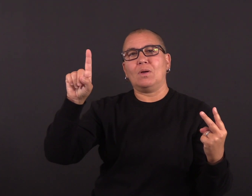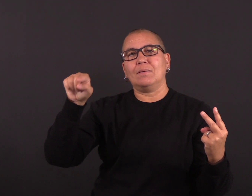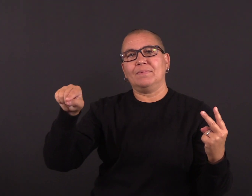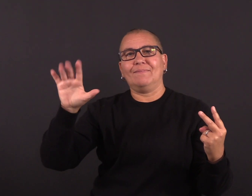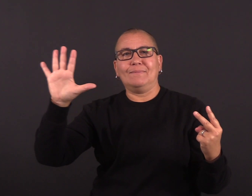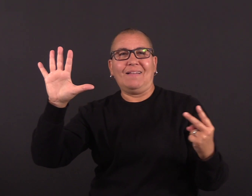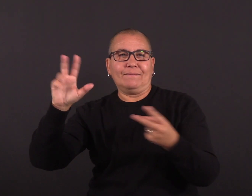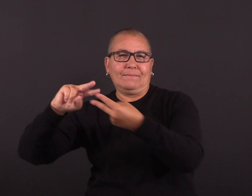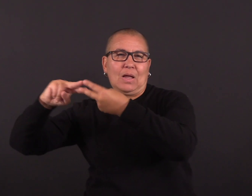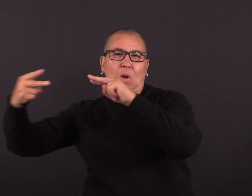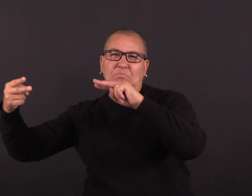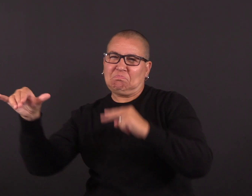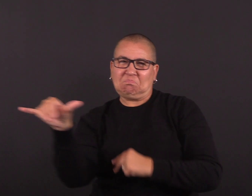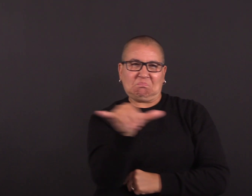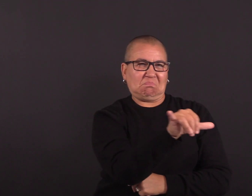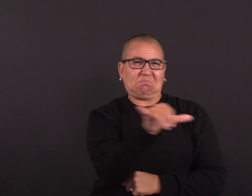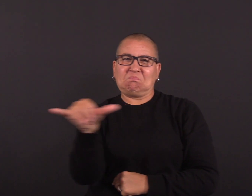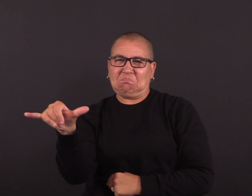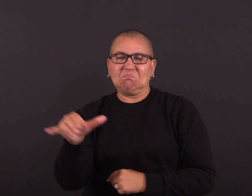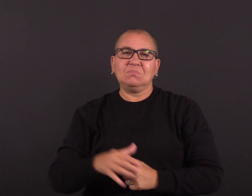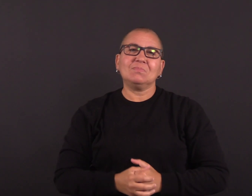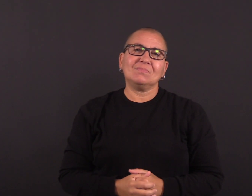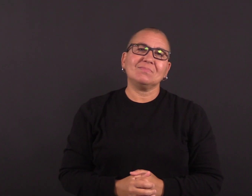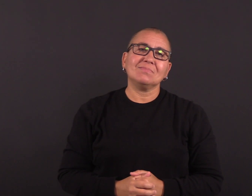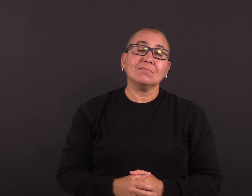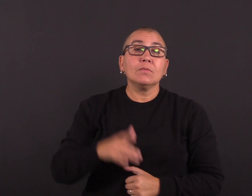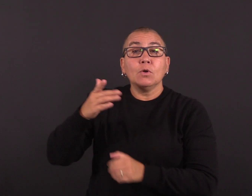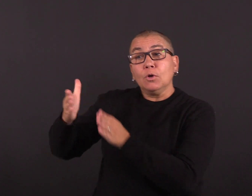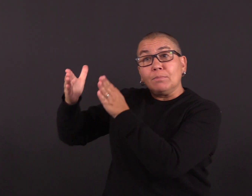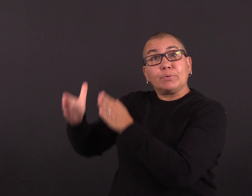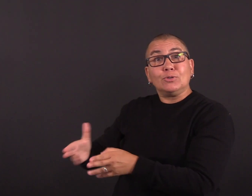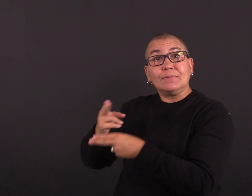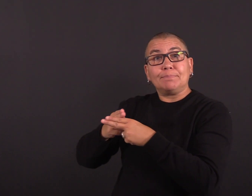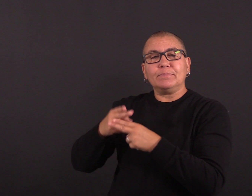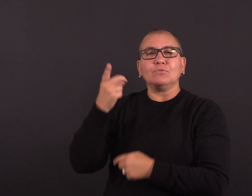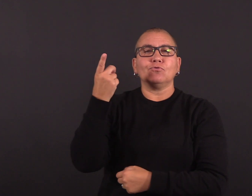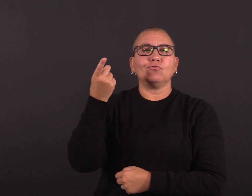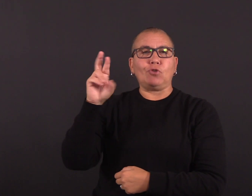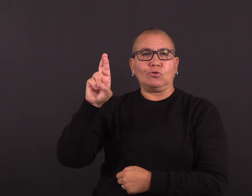They're expected to be effective. Vaccine makers say they expect the upcoming rollout